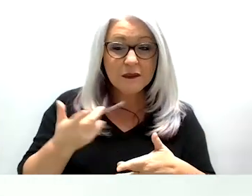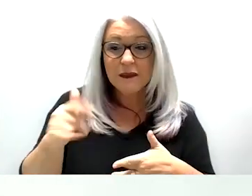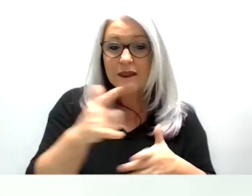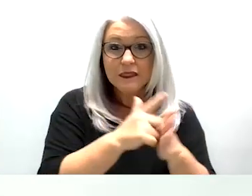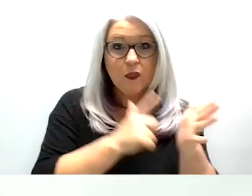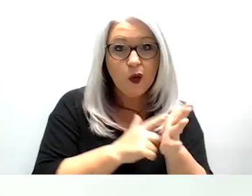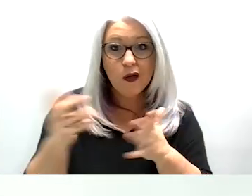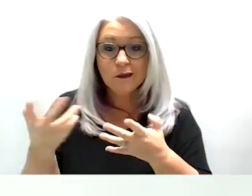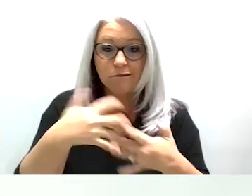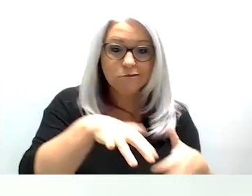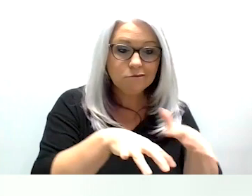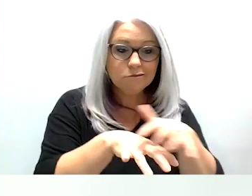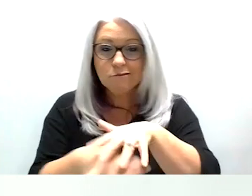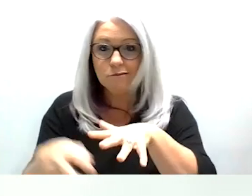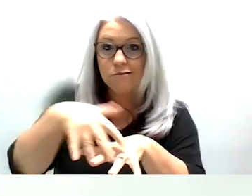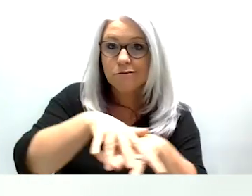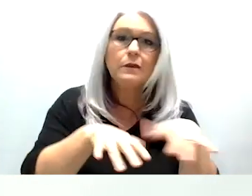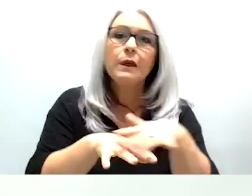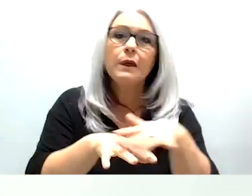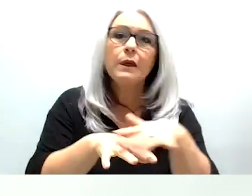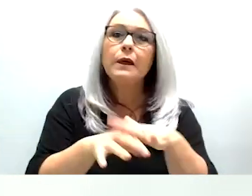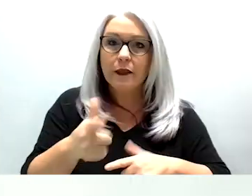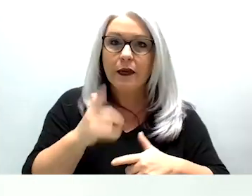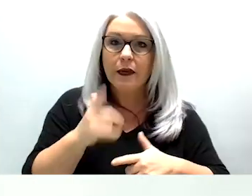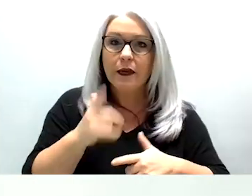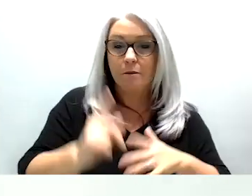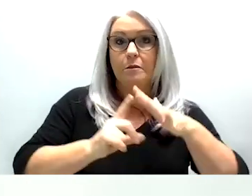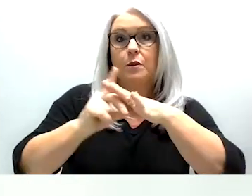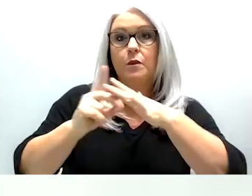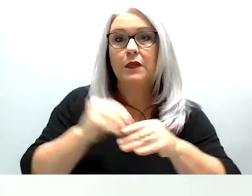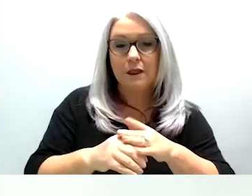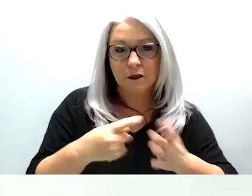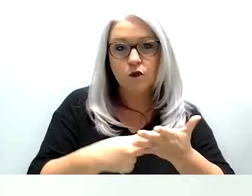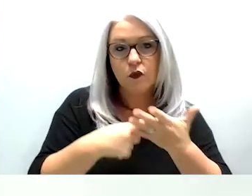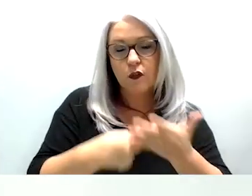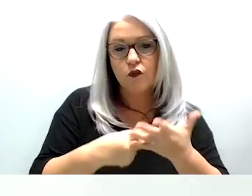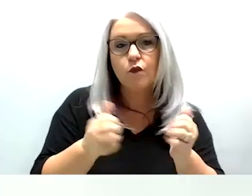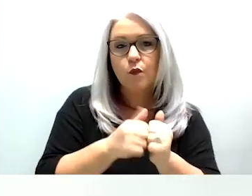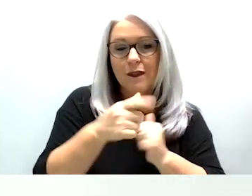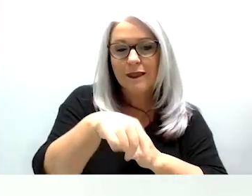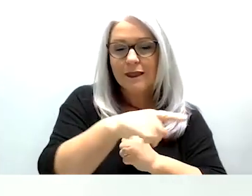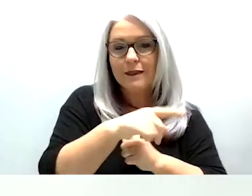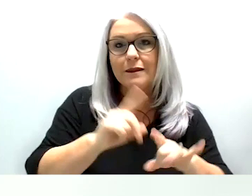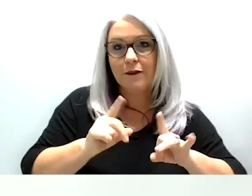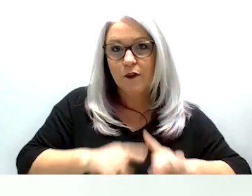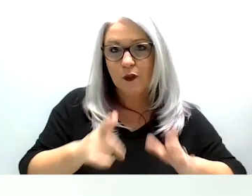about come up in discussions about these different laws. So the ADA is not a new law